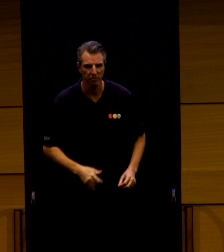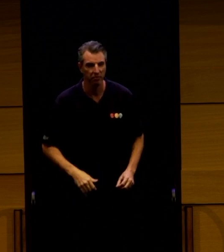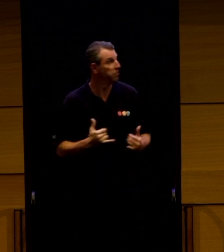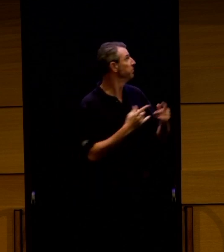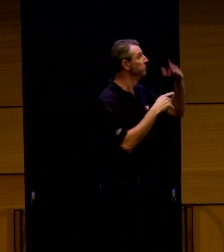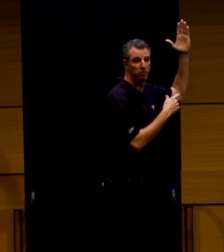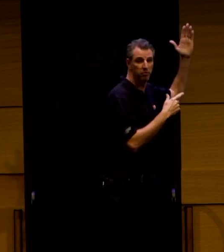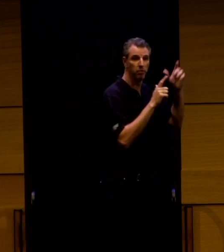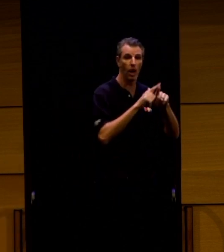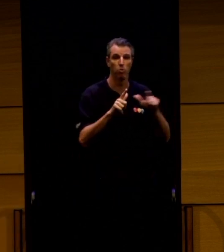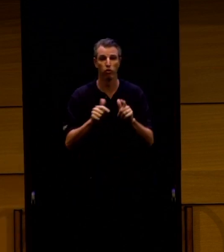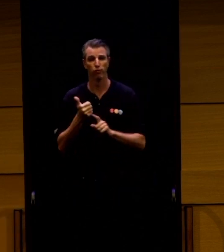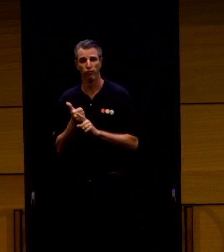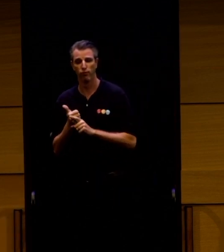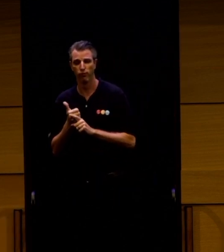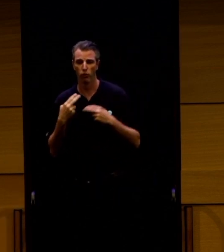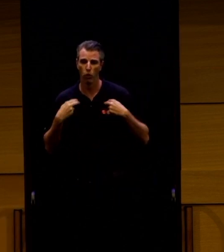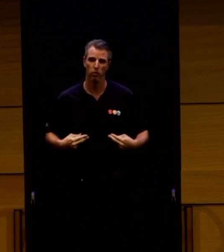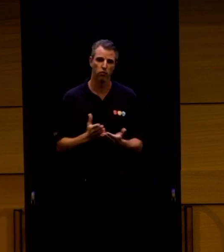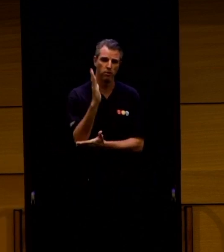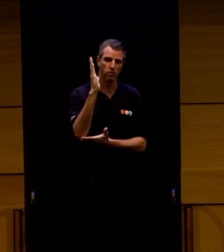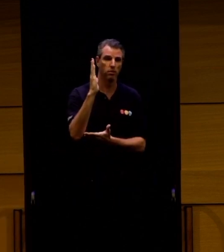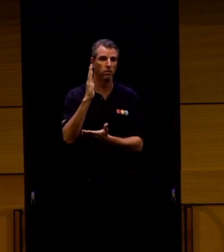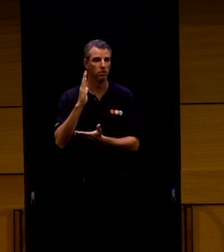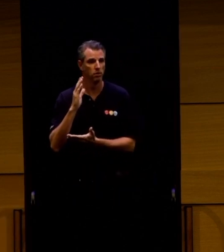Now that phrase: “Language is a human right."